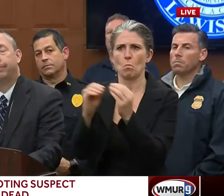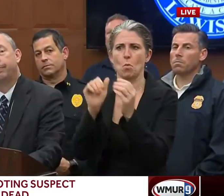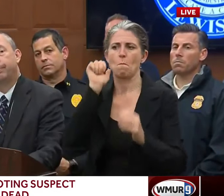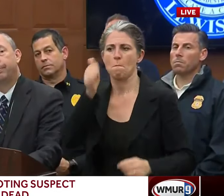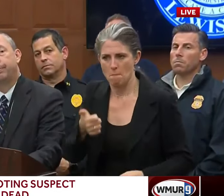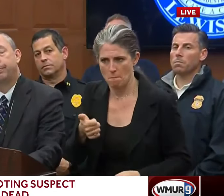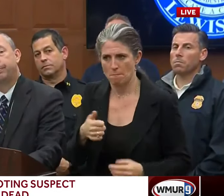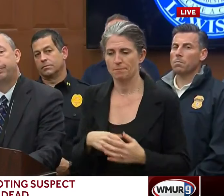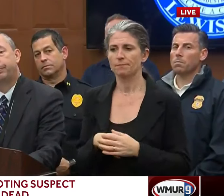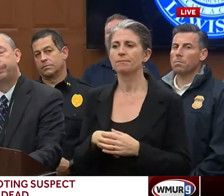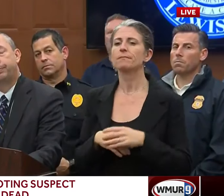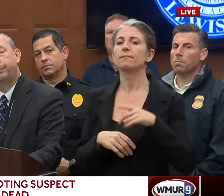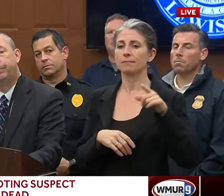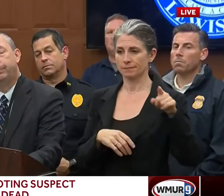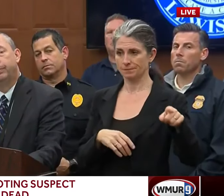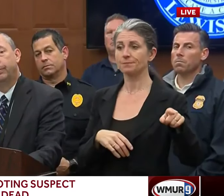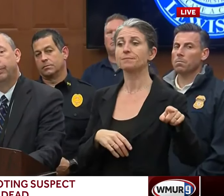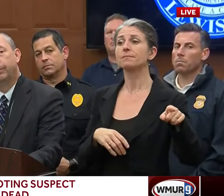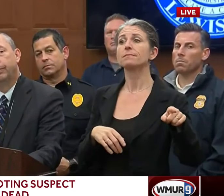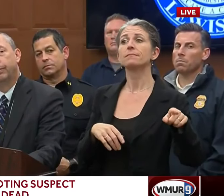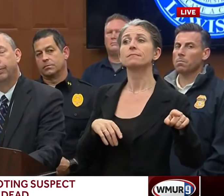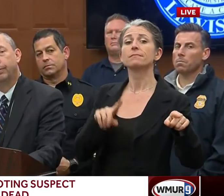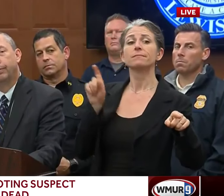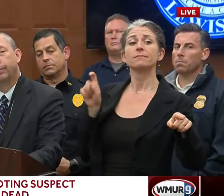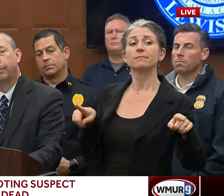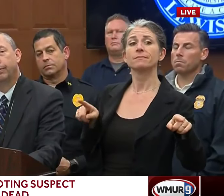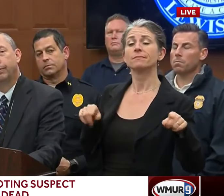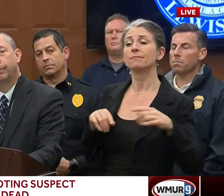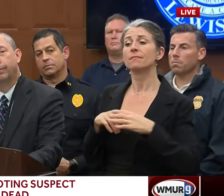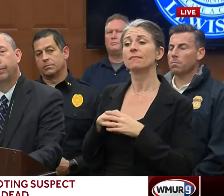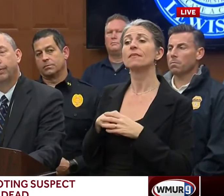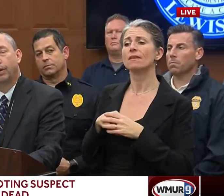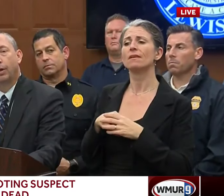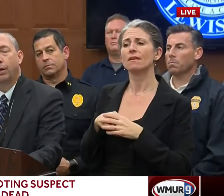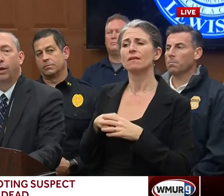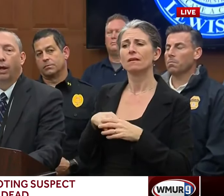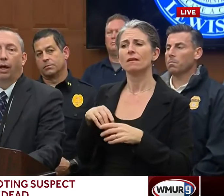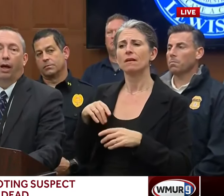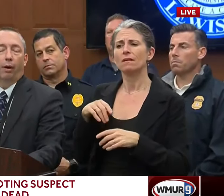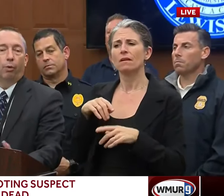SO THERE’S A MUCH, MUCH MORE FOLLOW UP TO HAPPEN. BUT SIR, DID YOU HAVE A QUESTION?